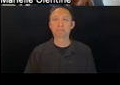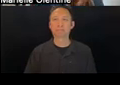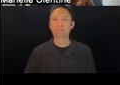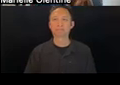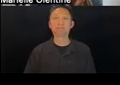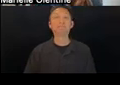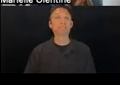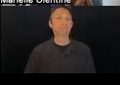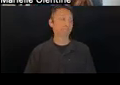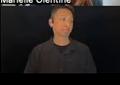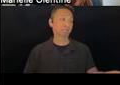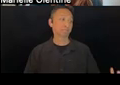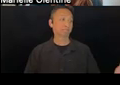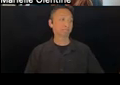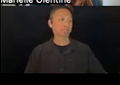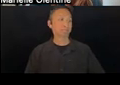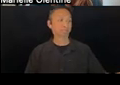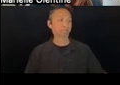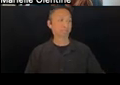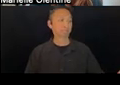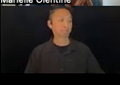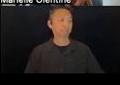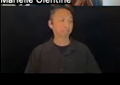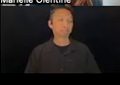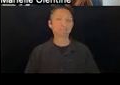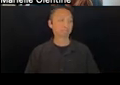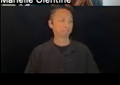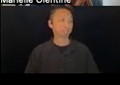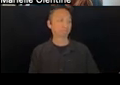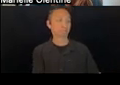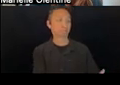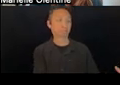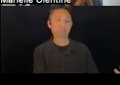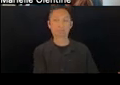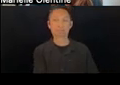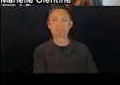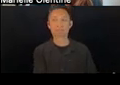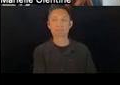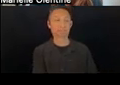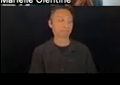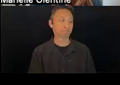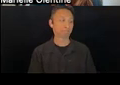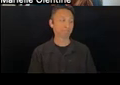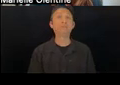at, I'm either in an office full of people, or in front of a blank whiteboard.